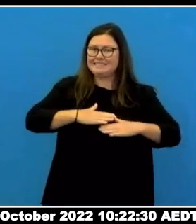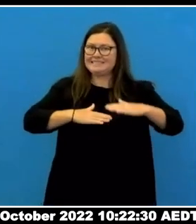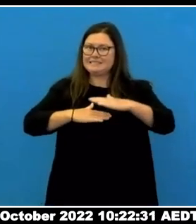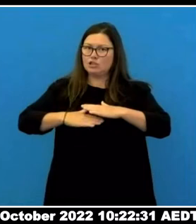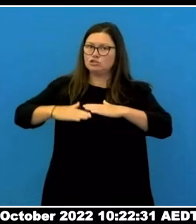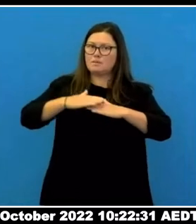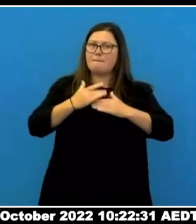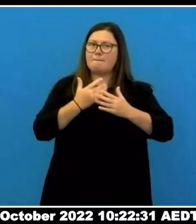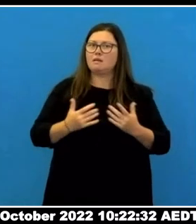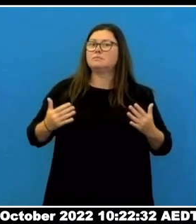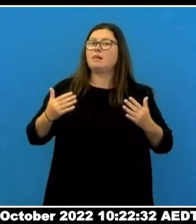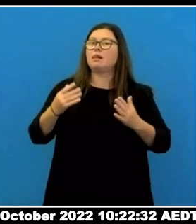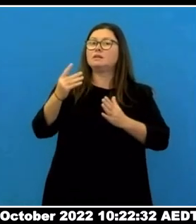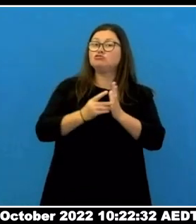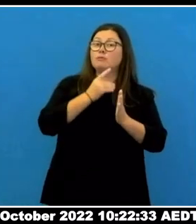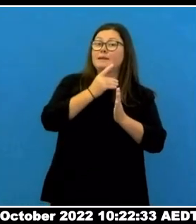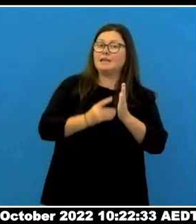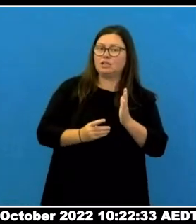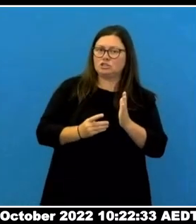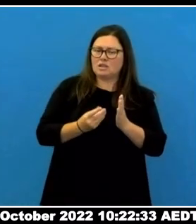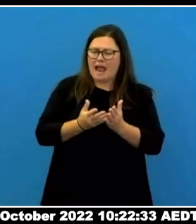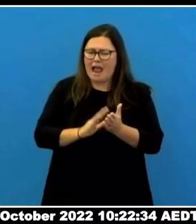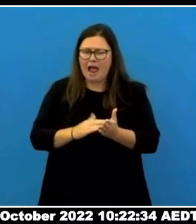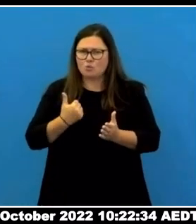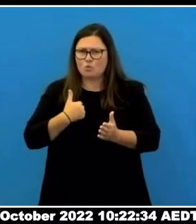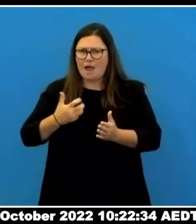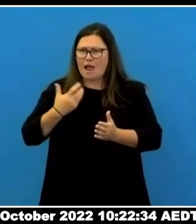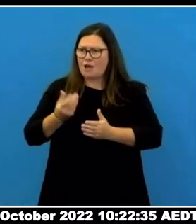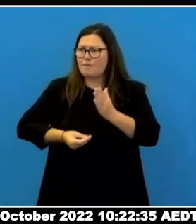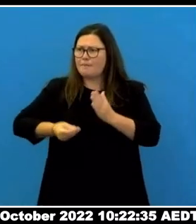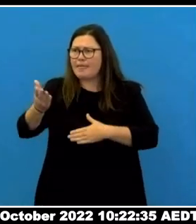The process and procedures that apply